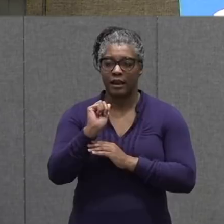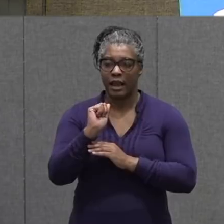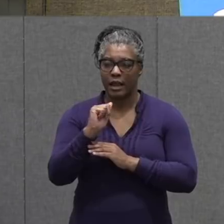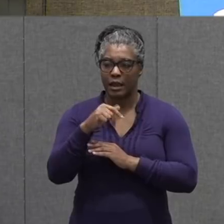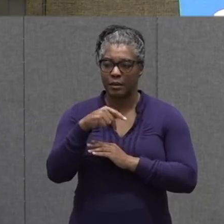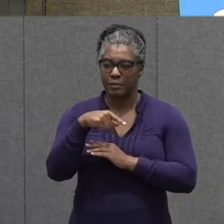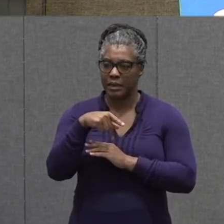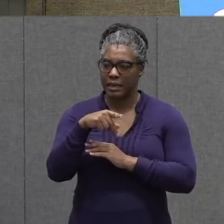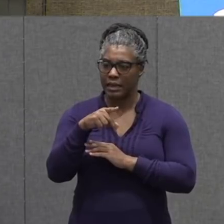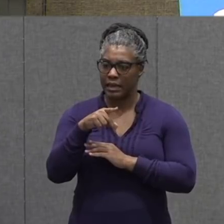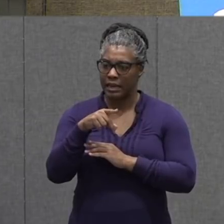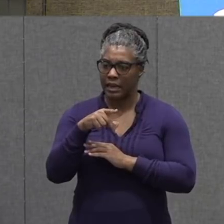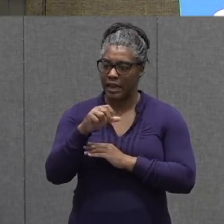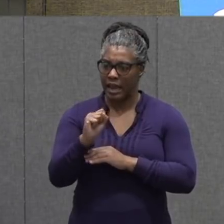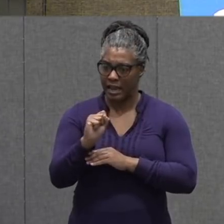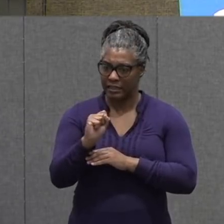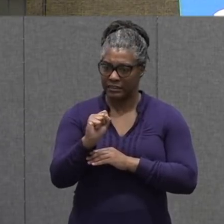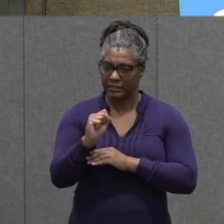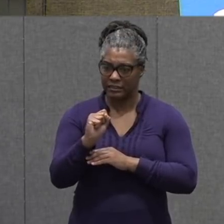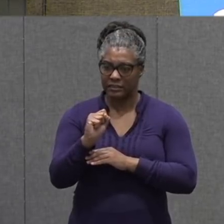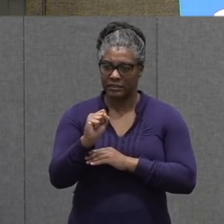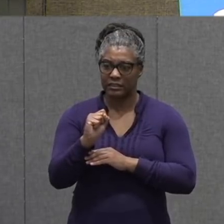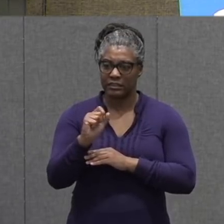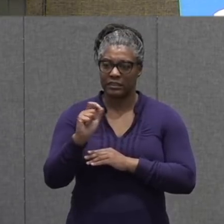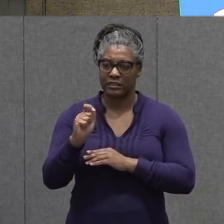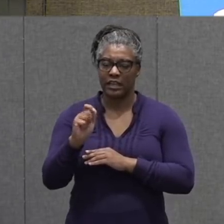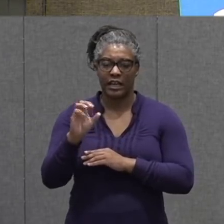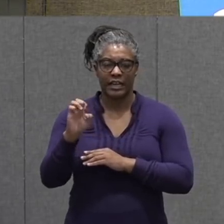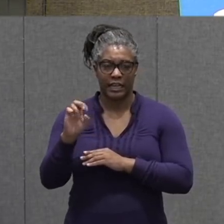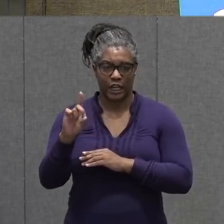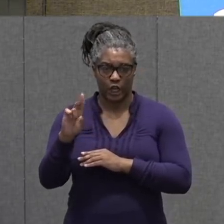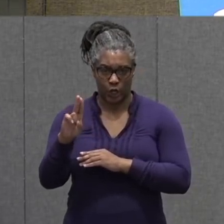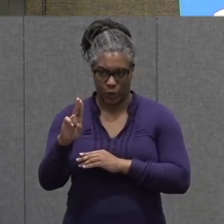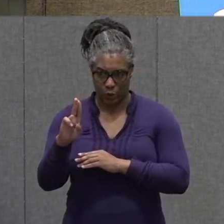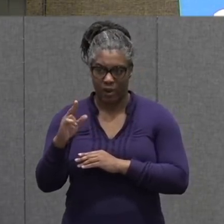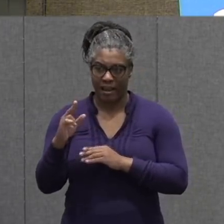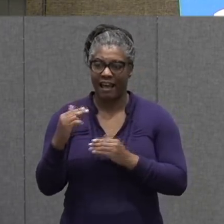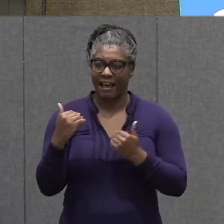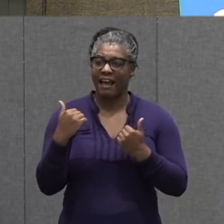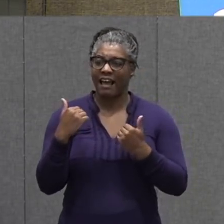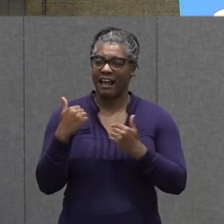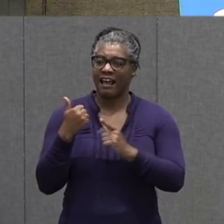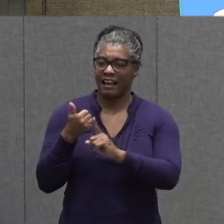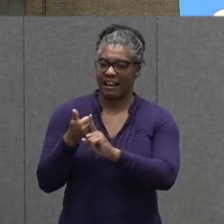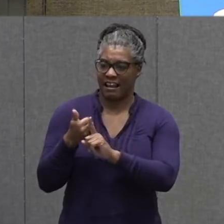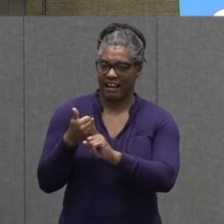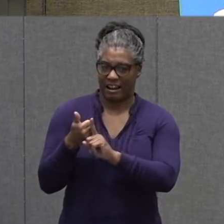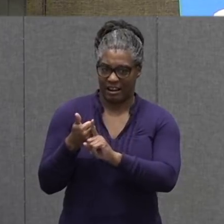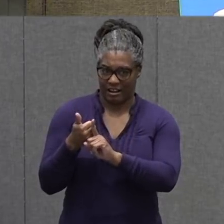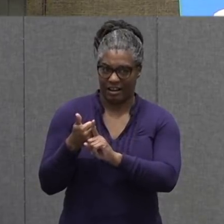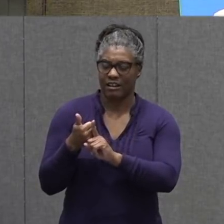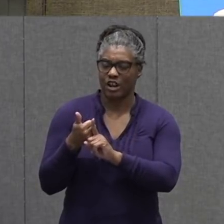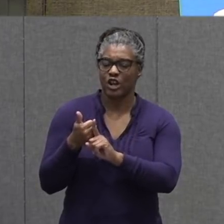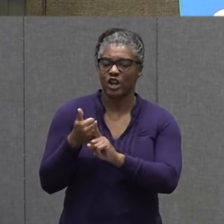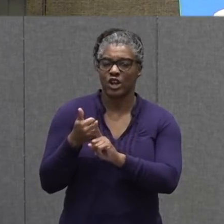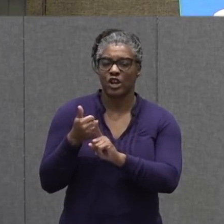we're gonna work on it together up here. So what you would need for today, if you have them,